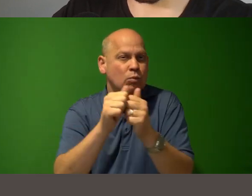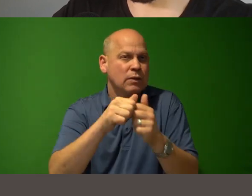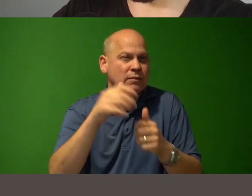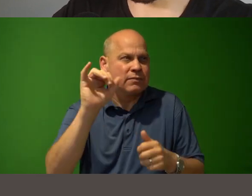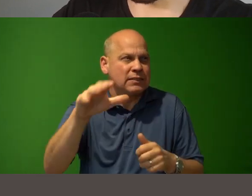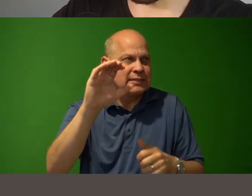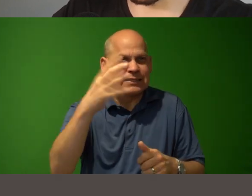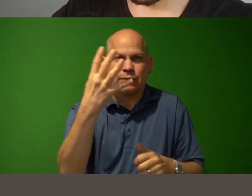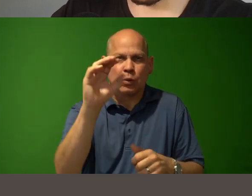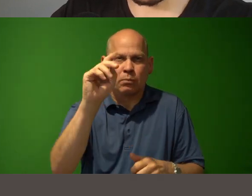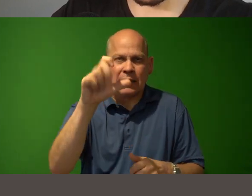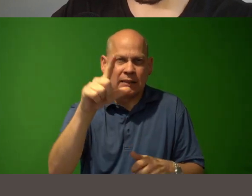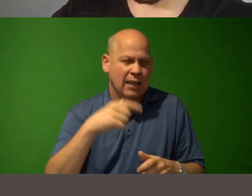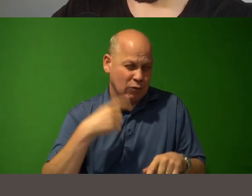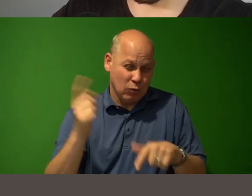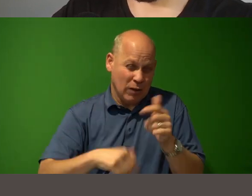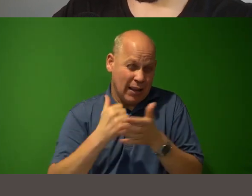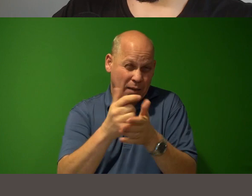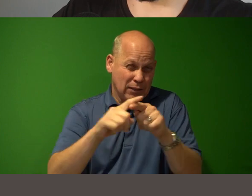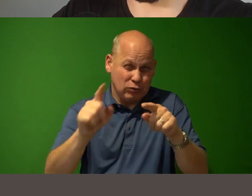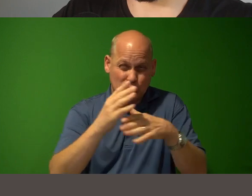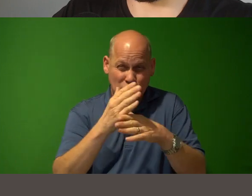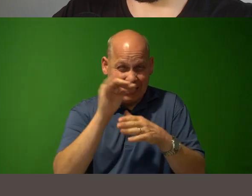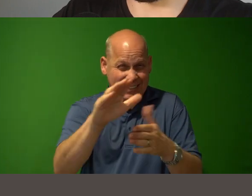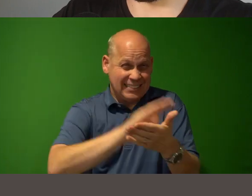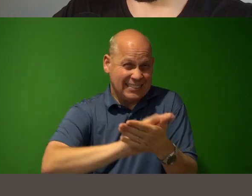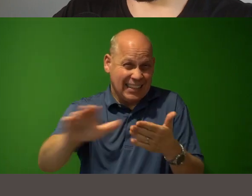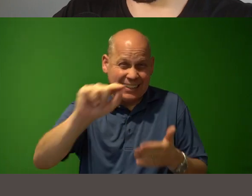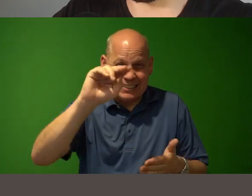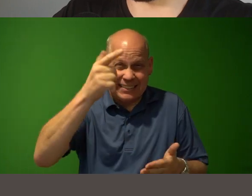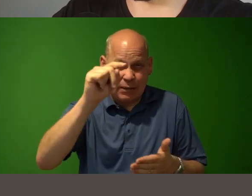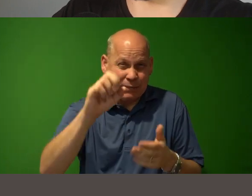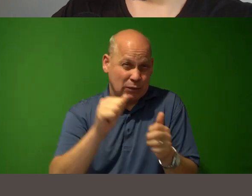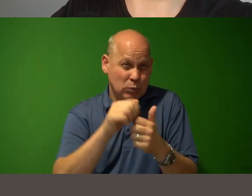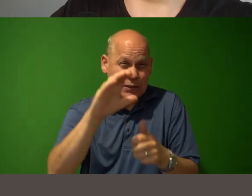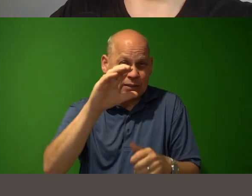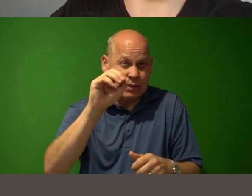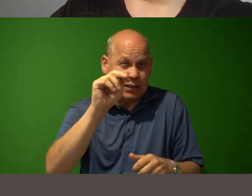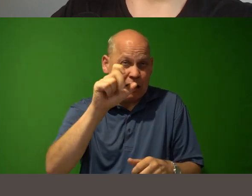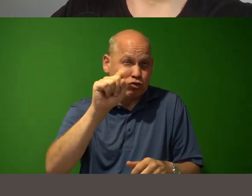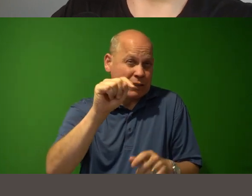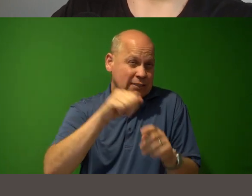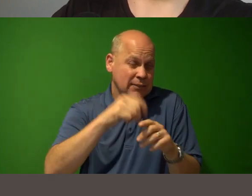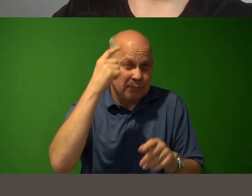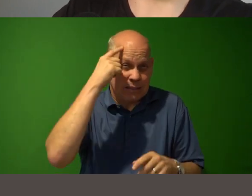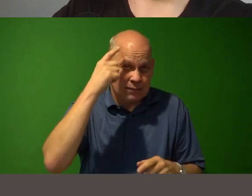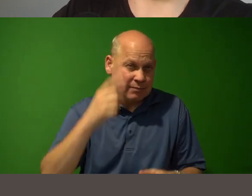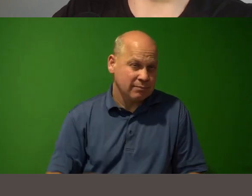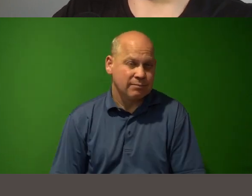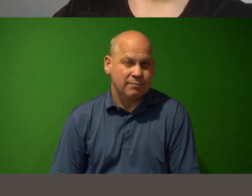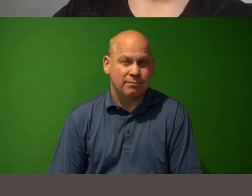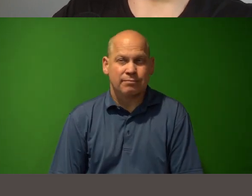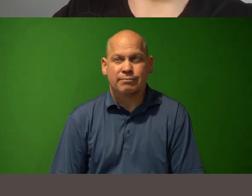And I couldn't help but share this nice template he made with of course contrast in mind and simple shapes that we've all seen for software architecture.